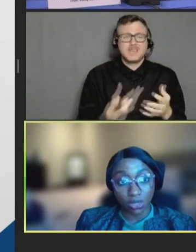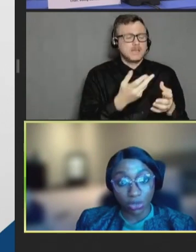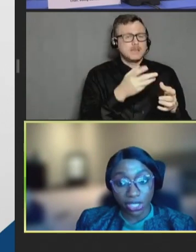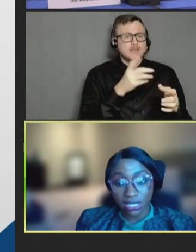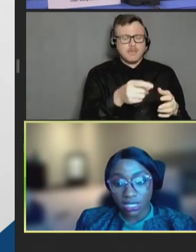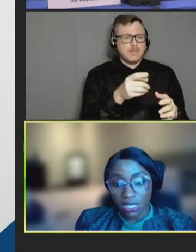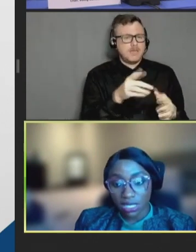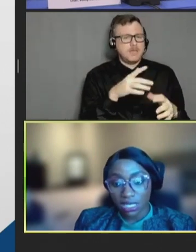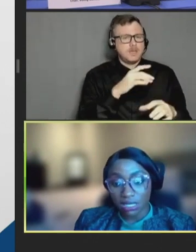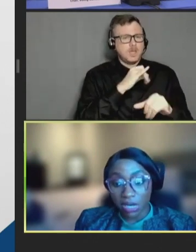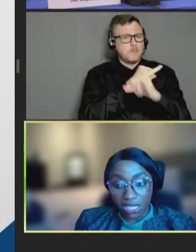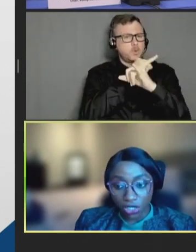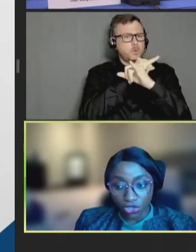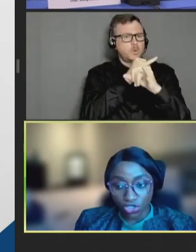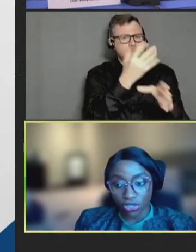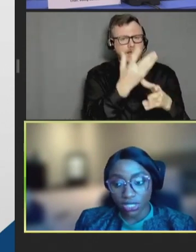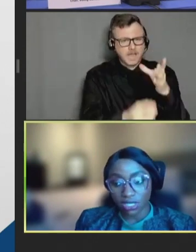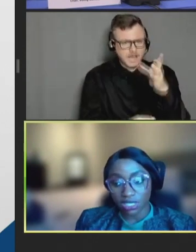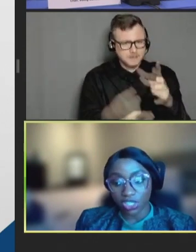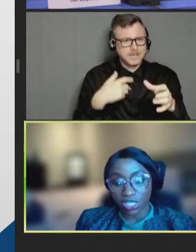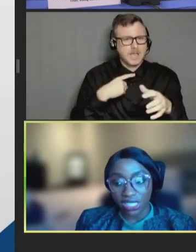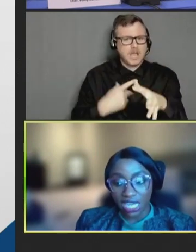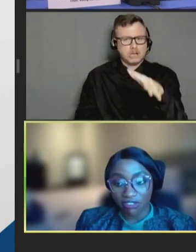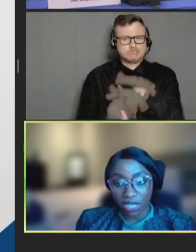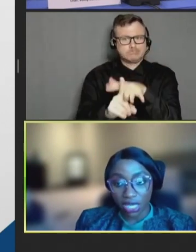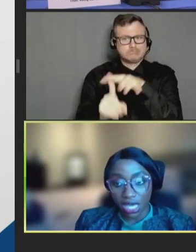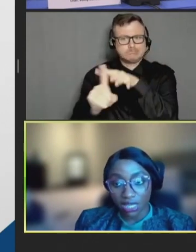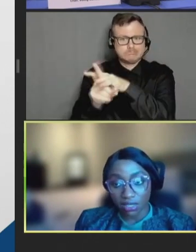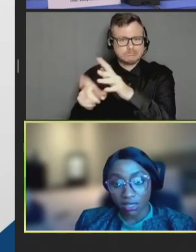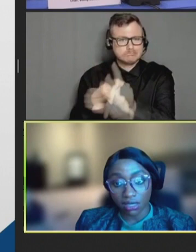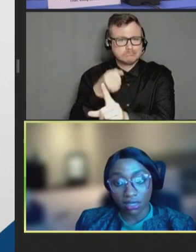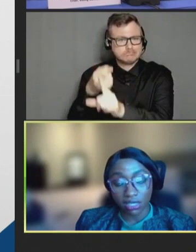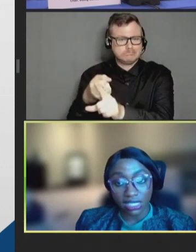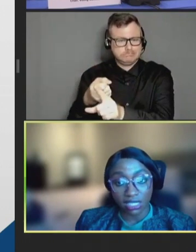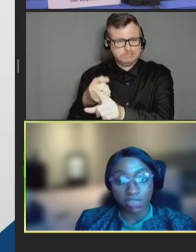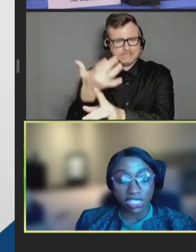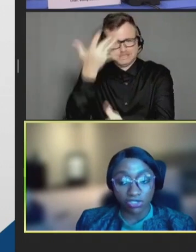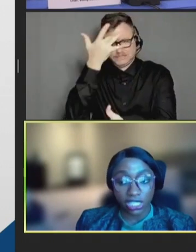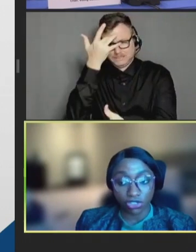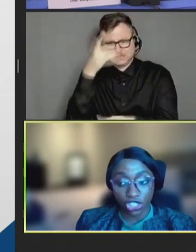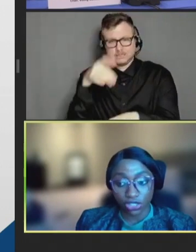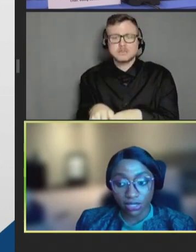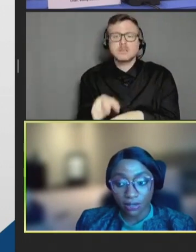outbreaks in many countries, especially in Africa and the eastern Mediterranean regions.